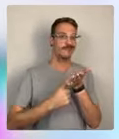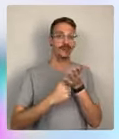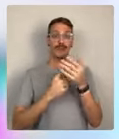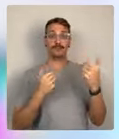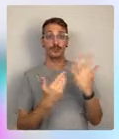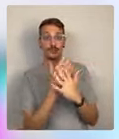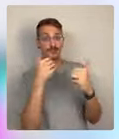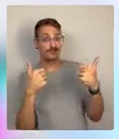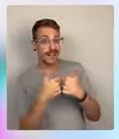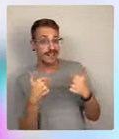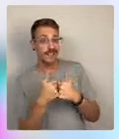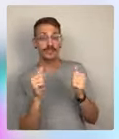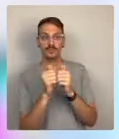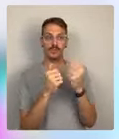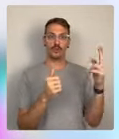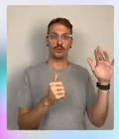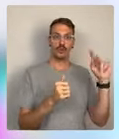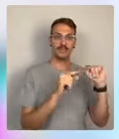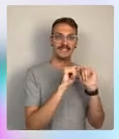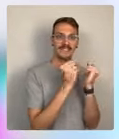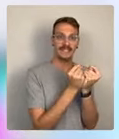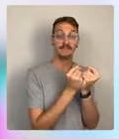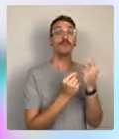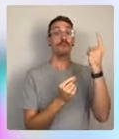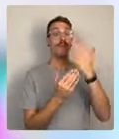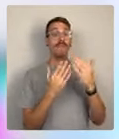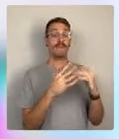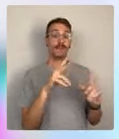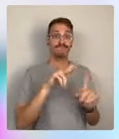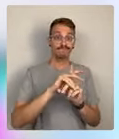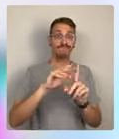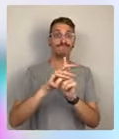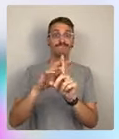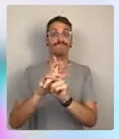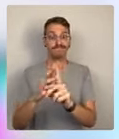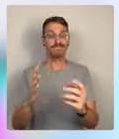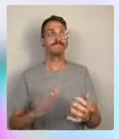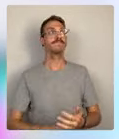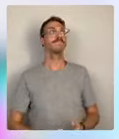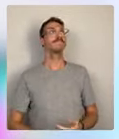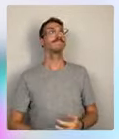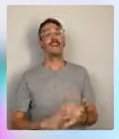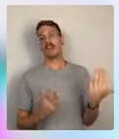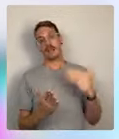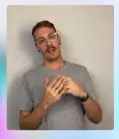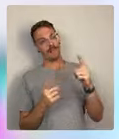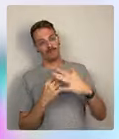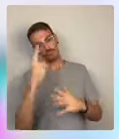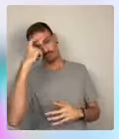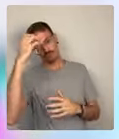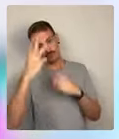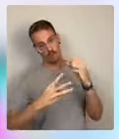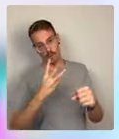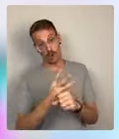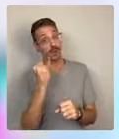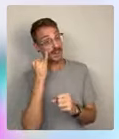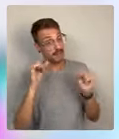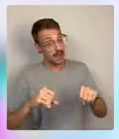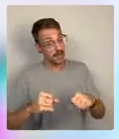where we talk about addressing new challenges with the human teams, and one thing that comes up is, and again, this is sort of dream world,